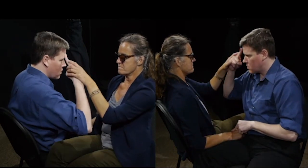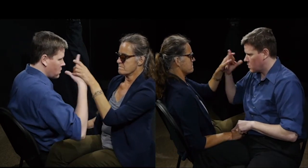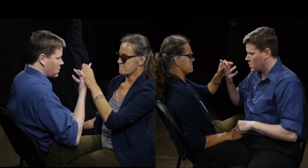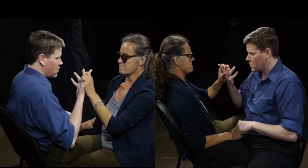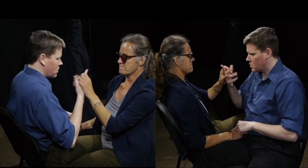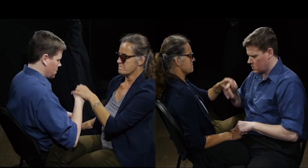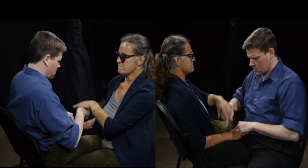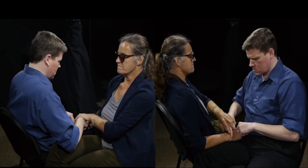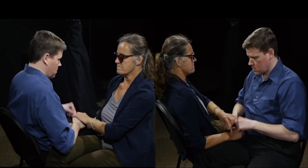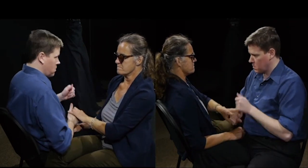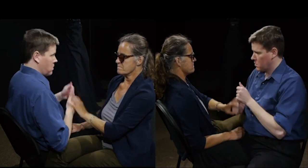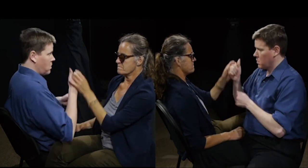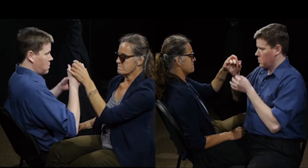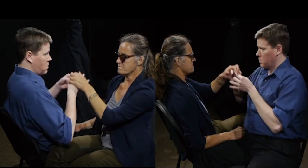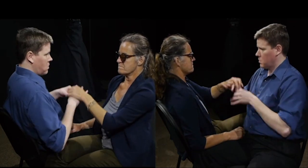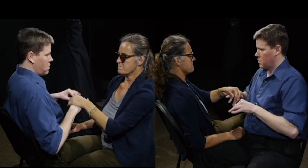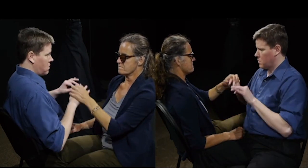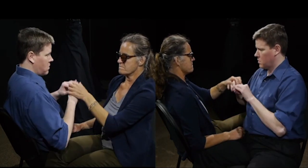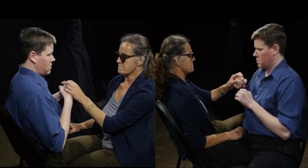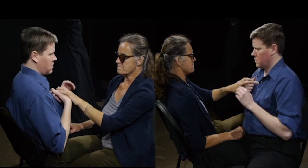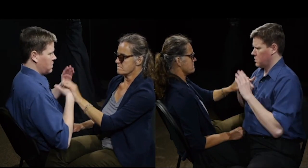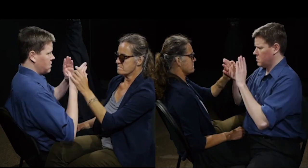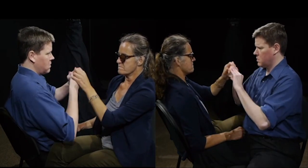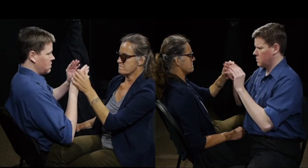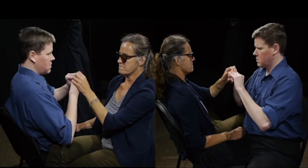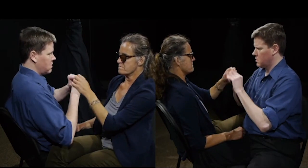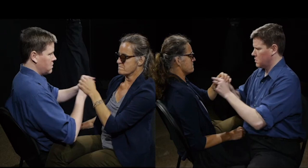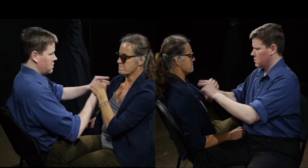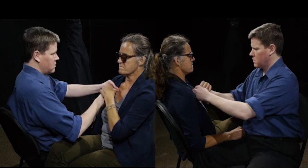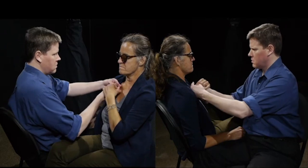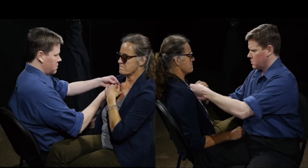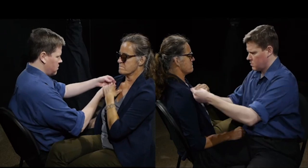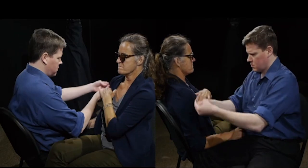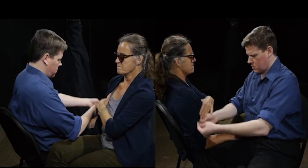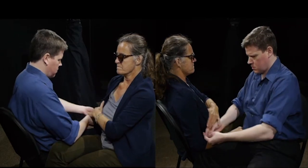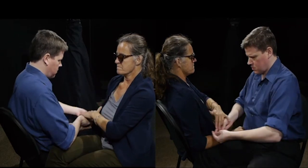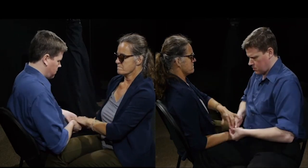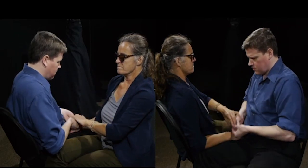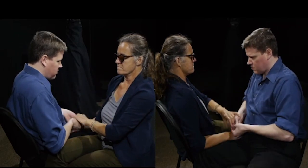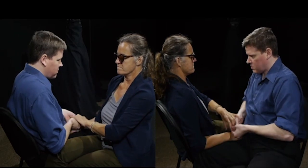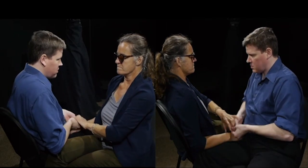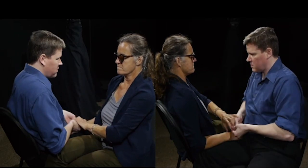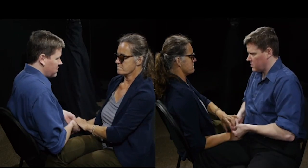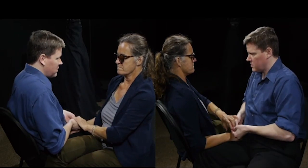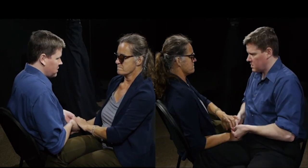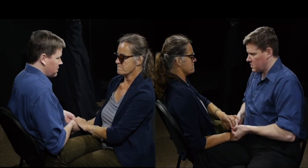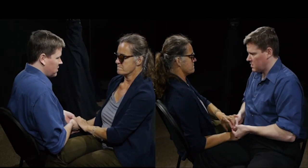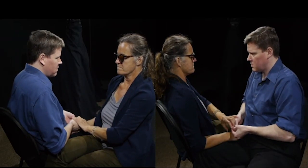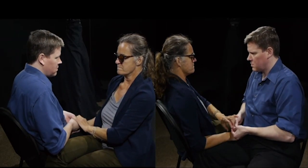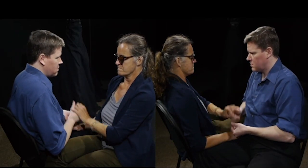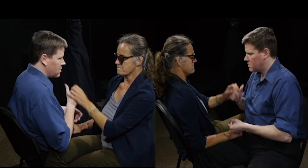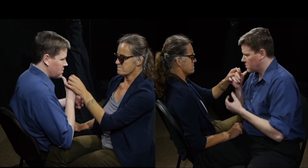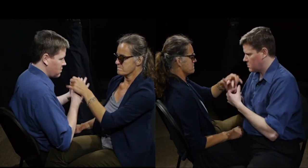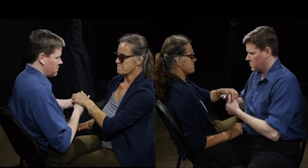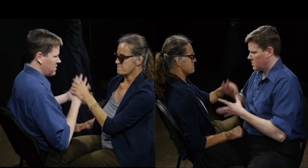The functions of each hand are divided into units and subunits which are combined in specific ways according to specific constraints.